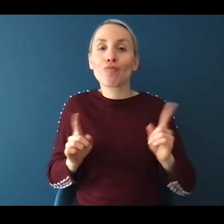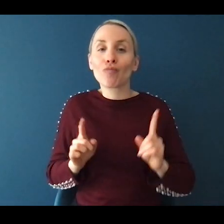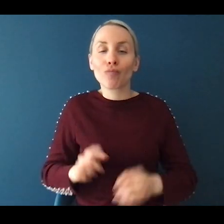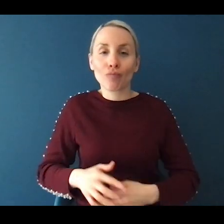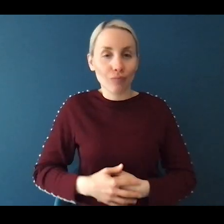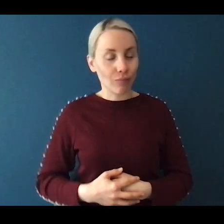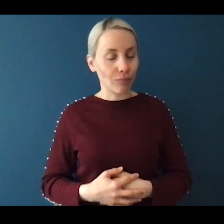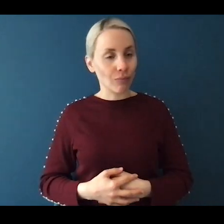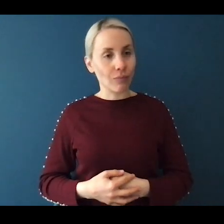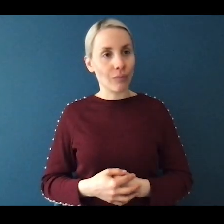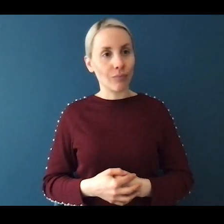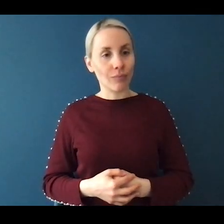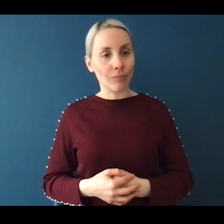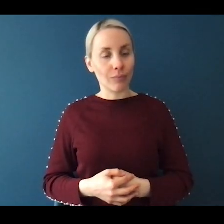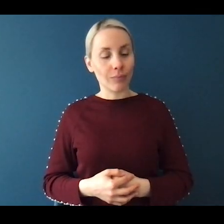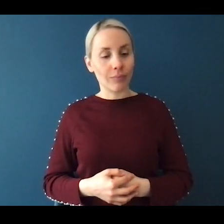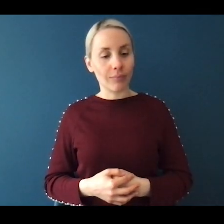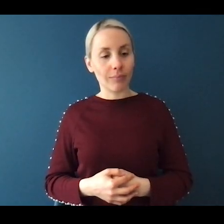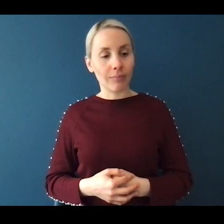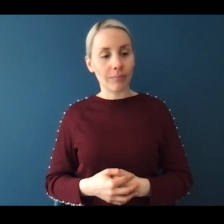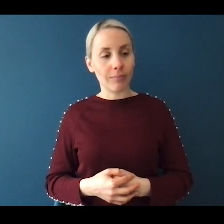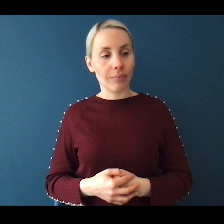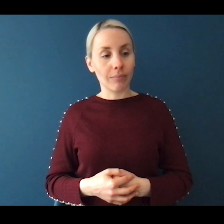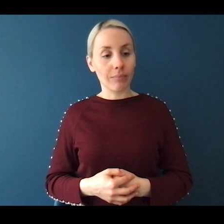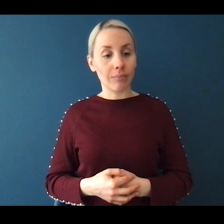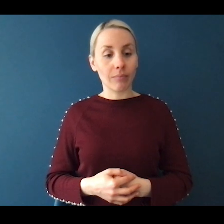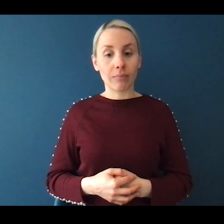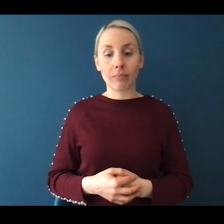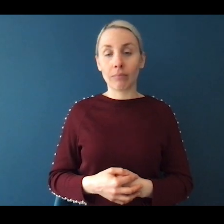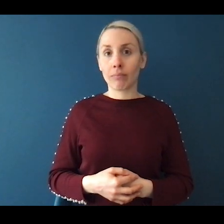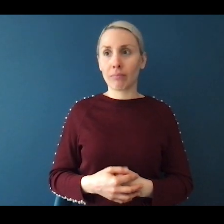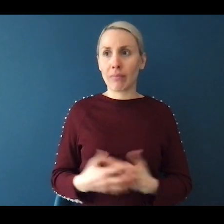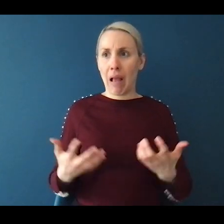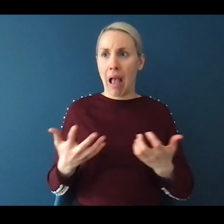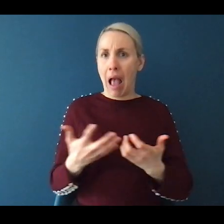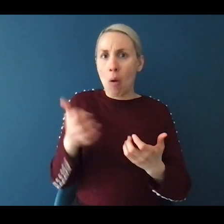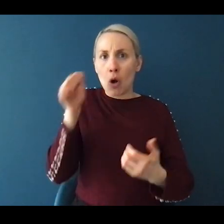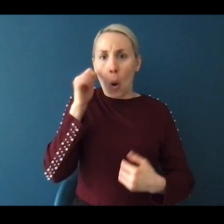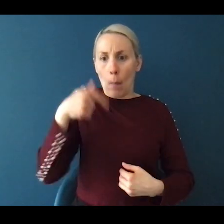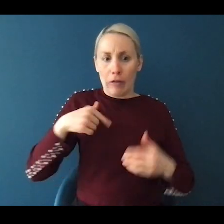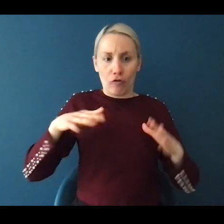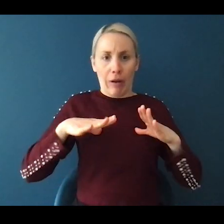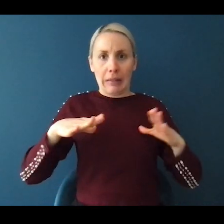know so if I take the first one um we had a question which was when do you know that